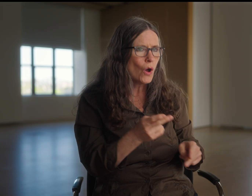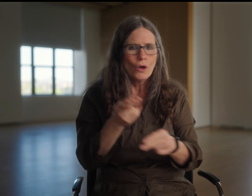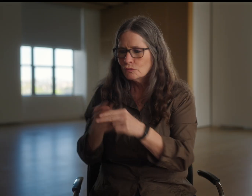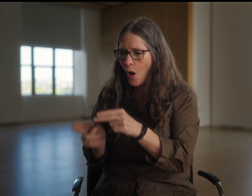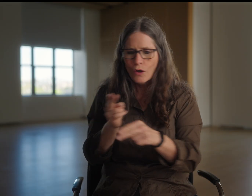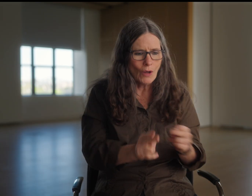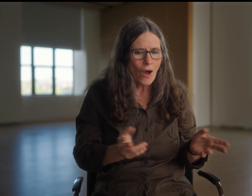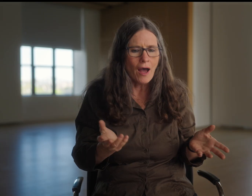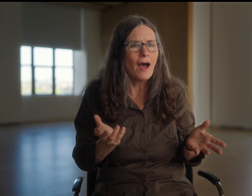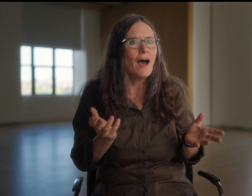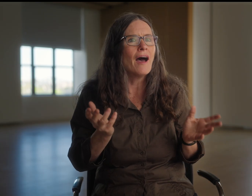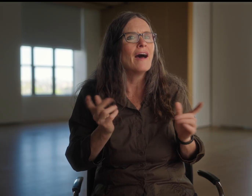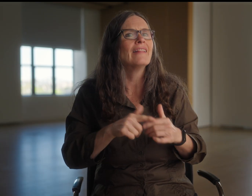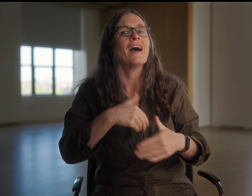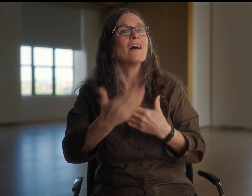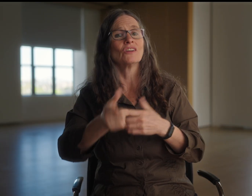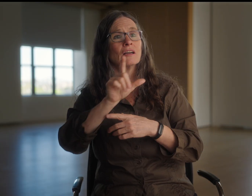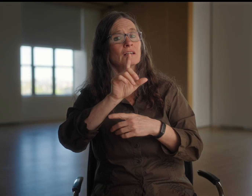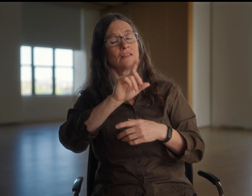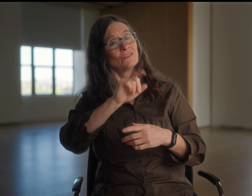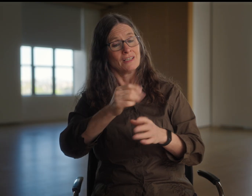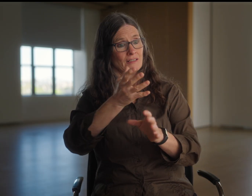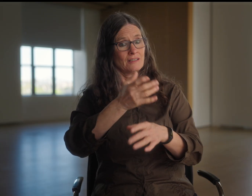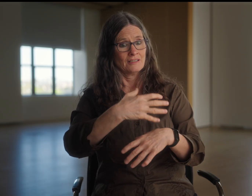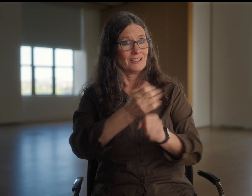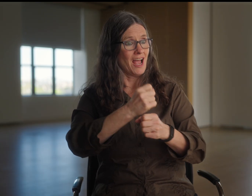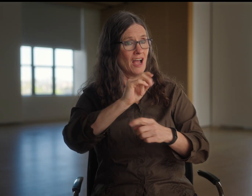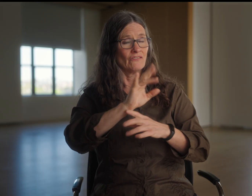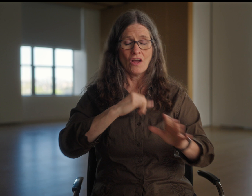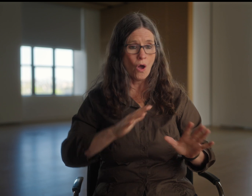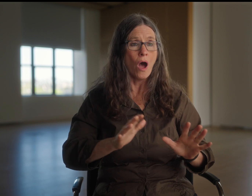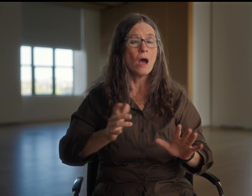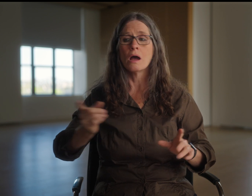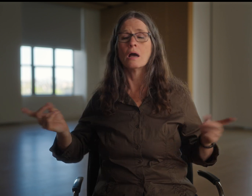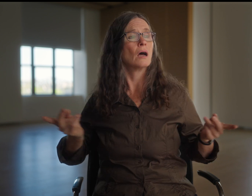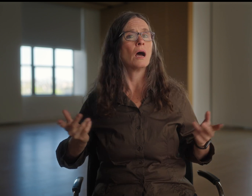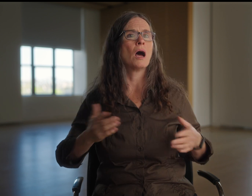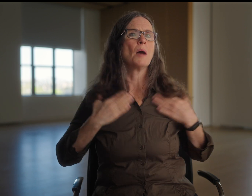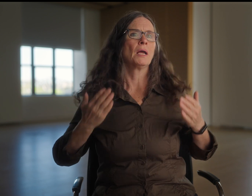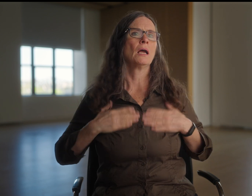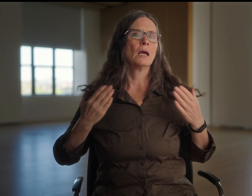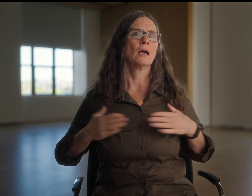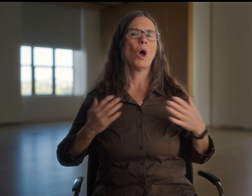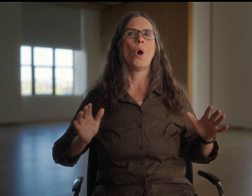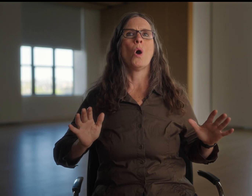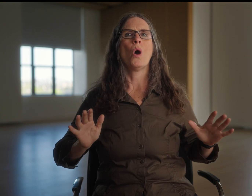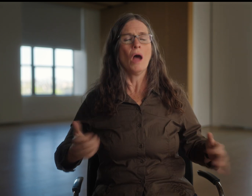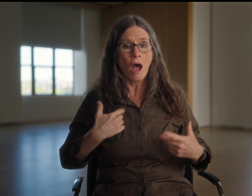I would only get snippets of what was being talked about. No details. But once I had access to VRI On-Demand, it was such a relief.